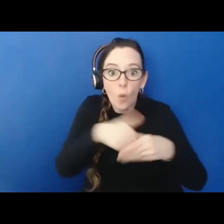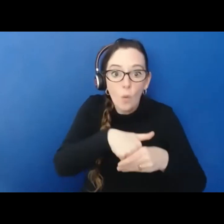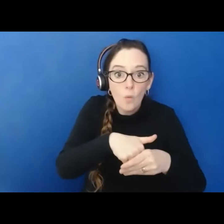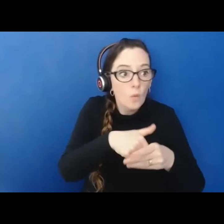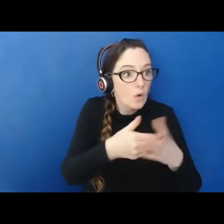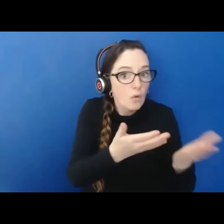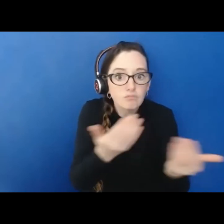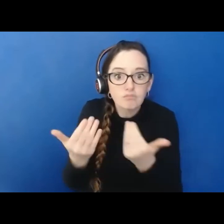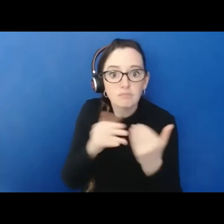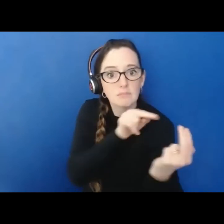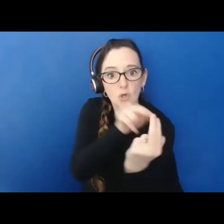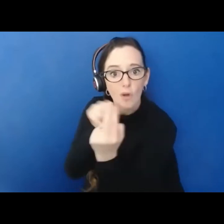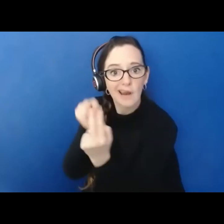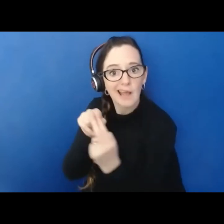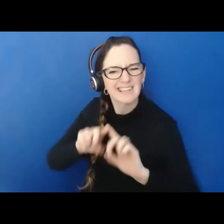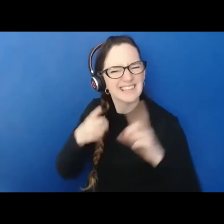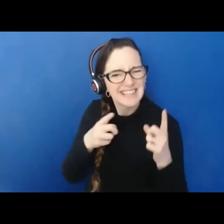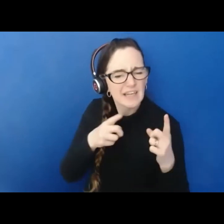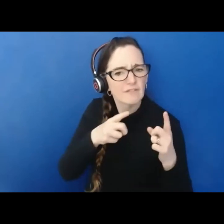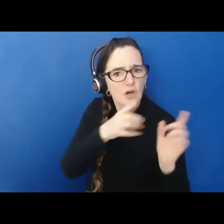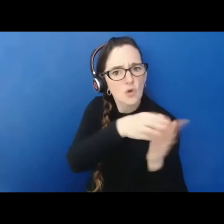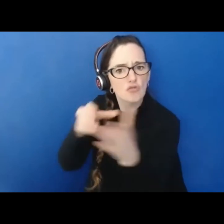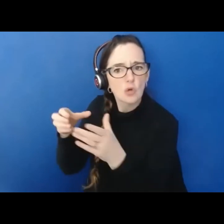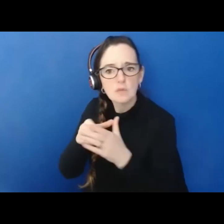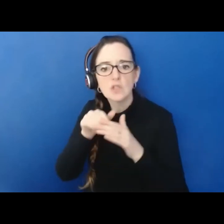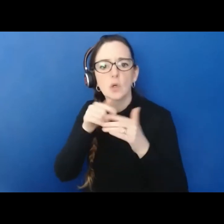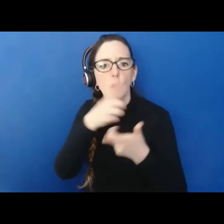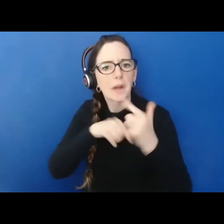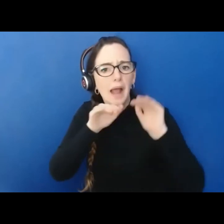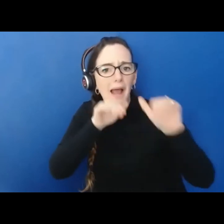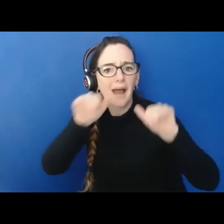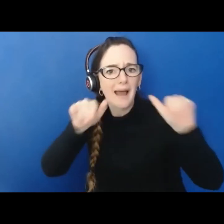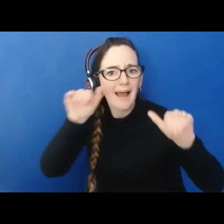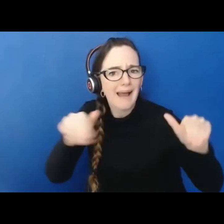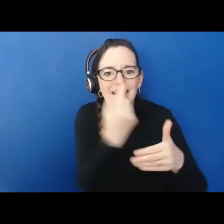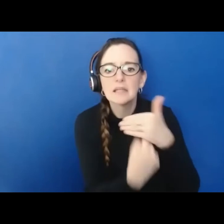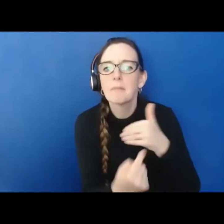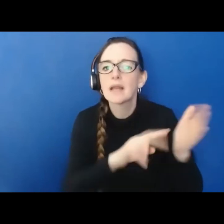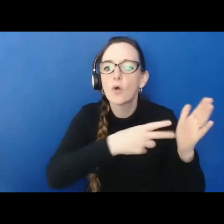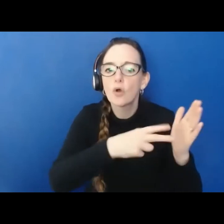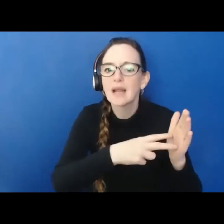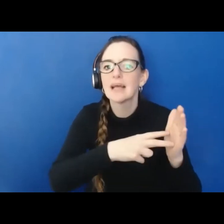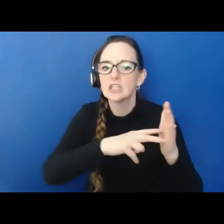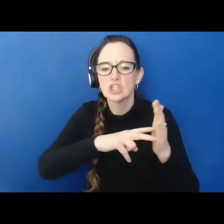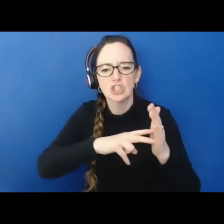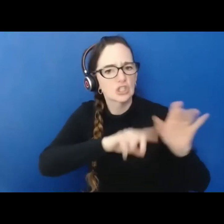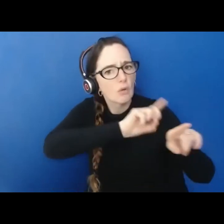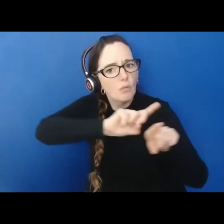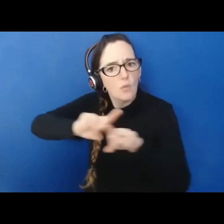So, we've reached out to a network of independent organisations like Jos Roca, FLORA Columbia;